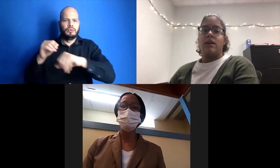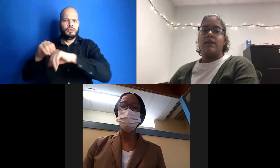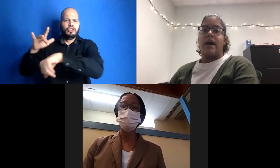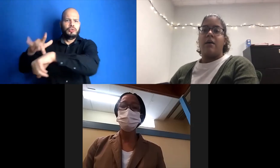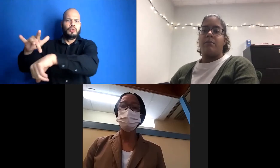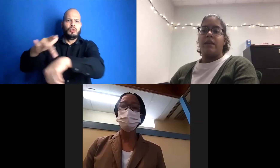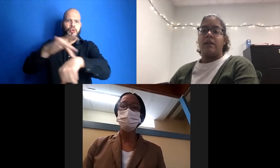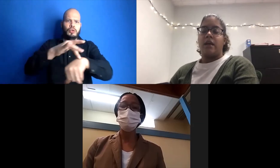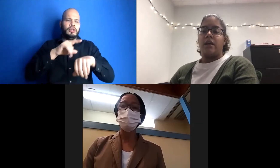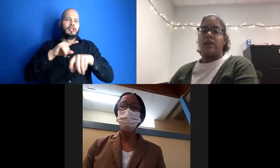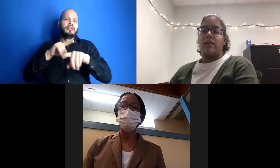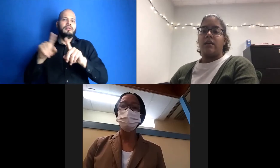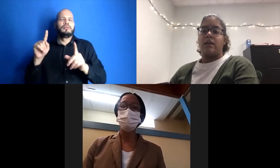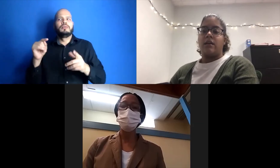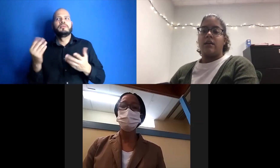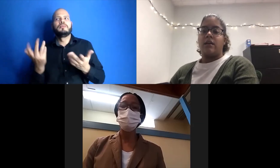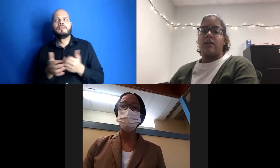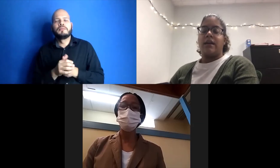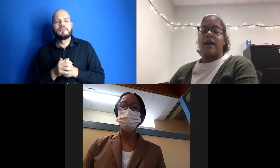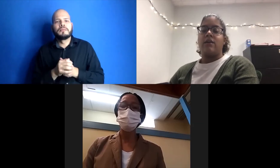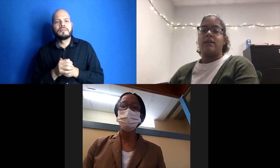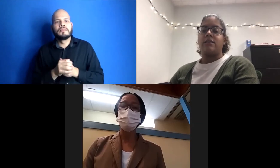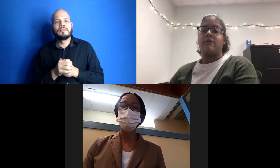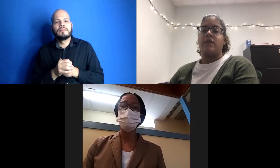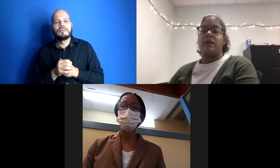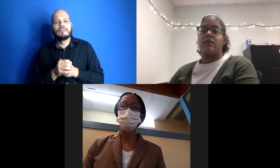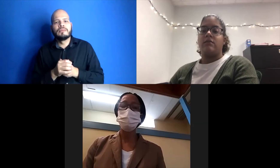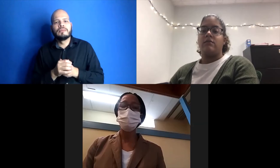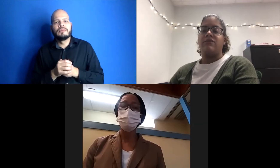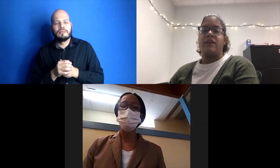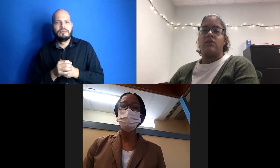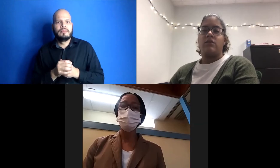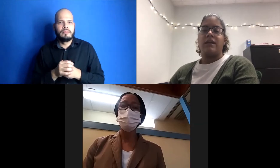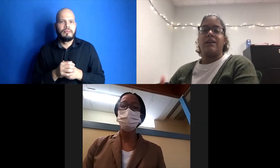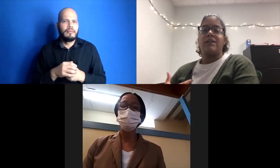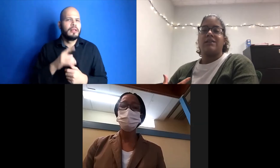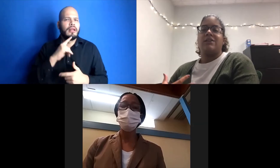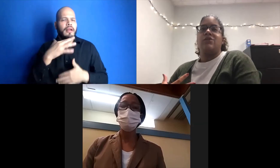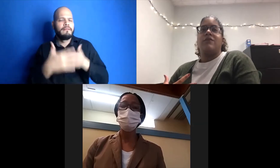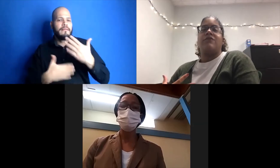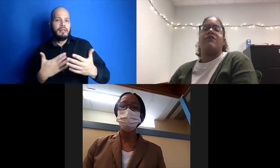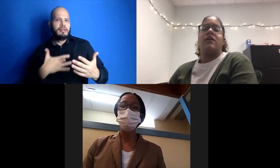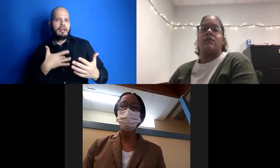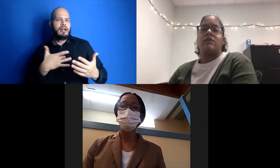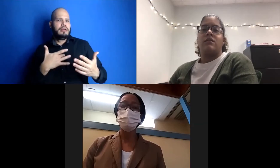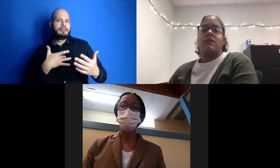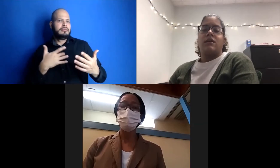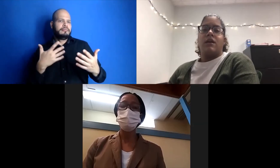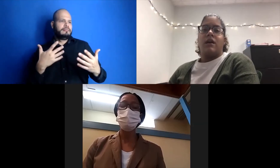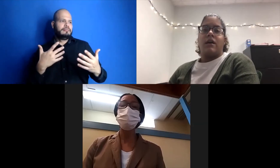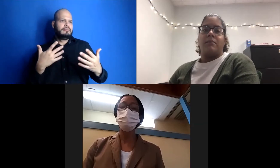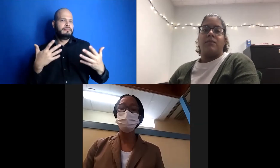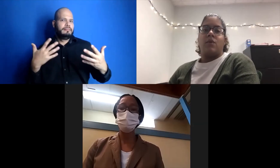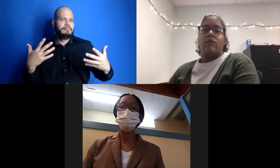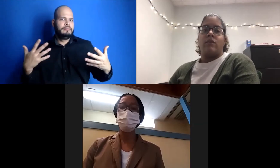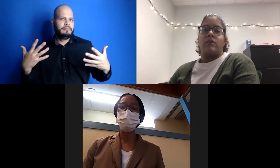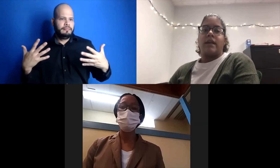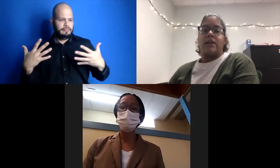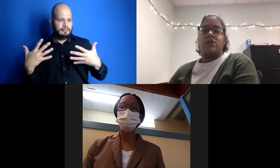not be like like how not to feel fear like I don't know you don't want to fear um over getting a job